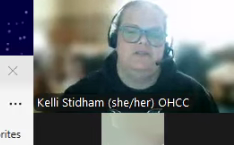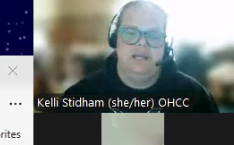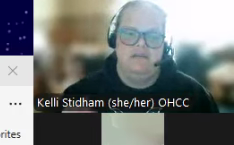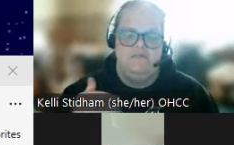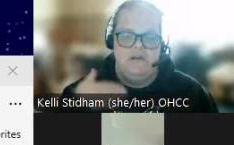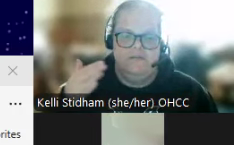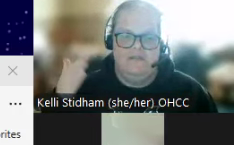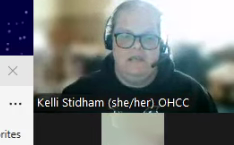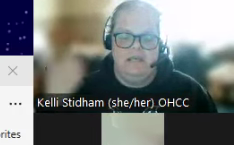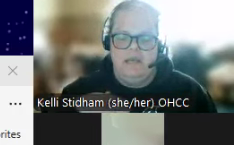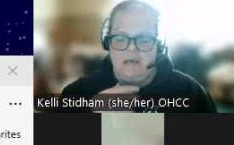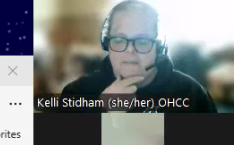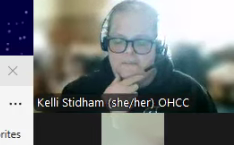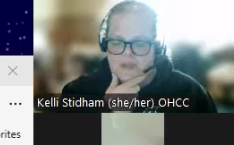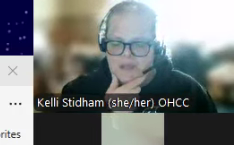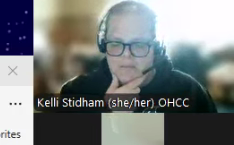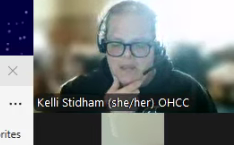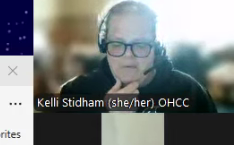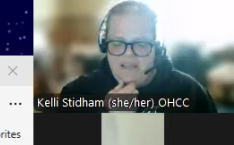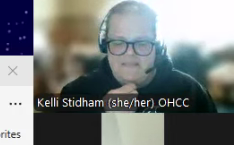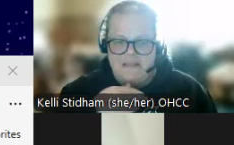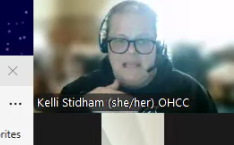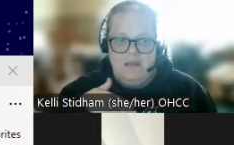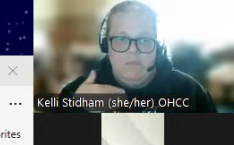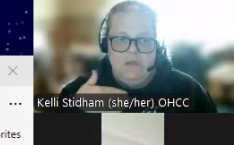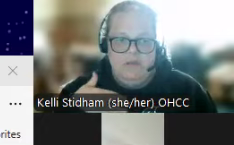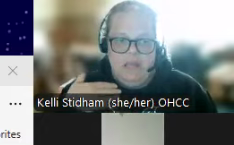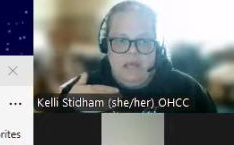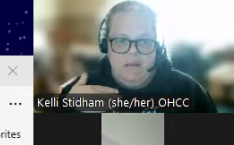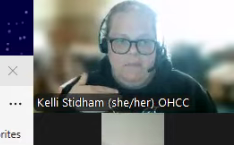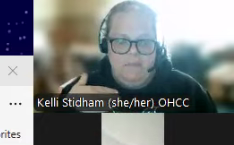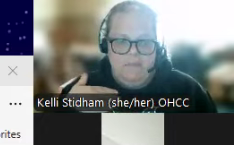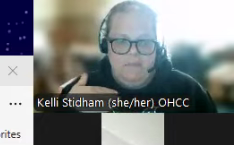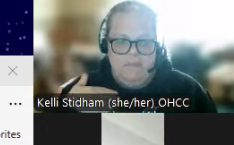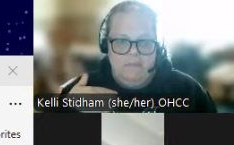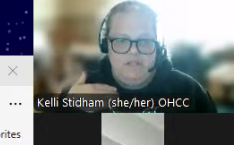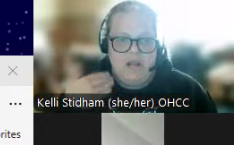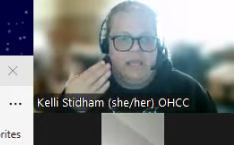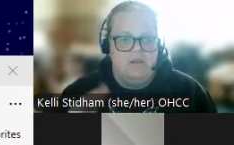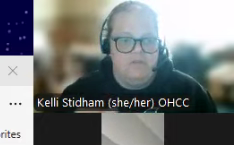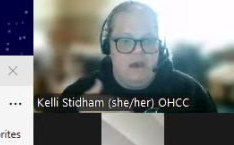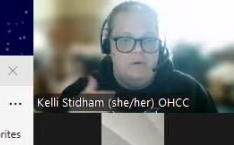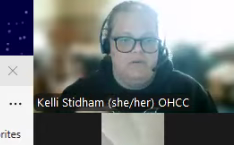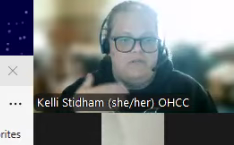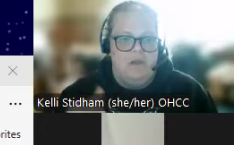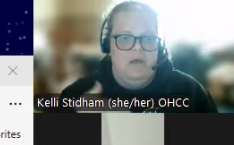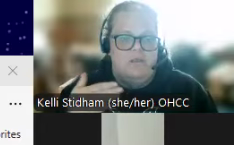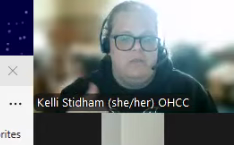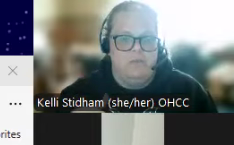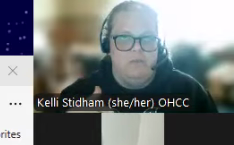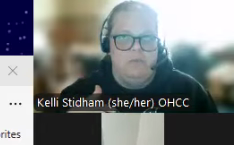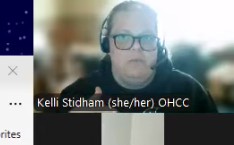understand. As far as the um pay rates,